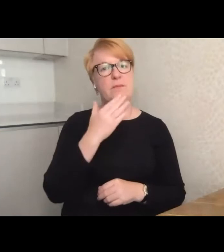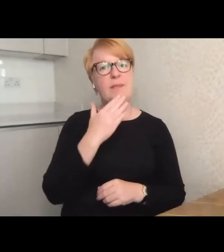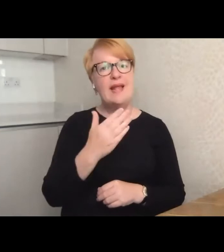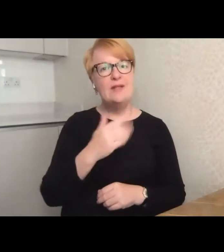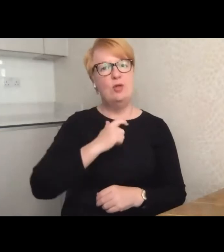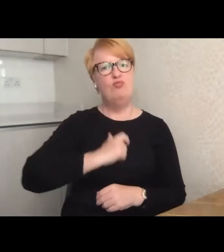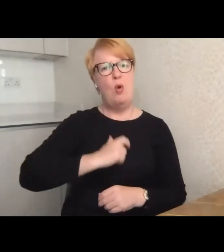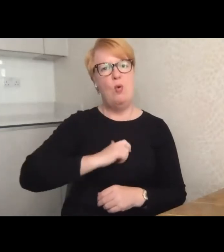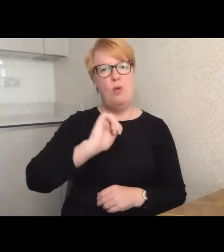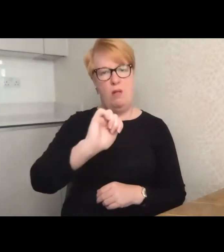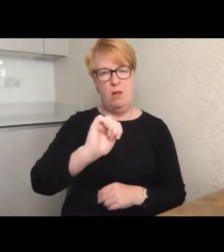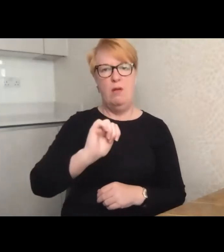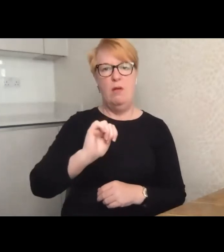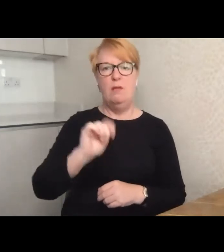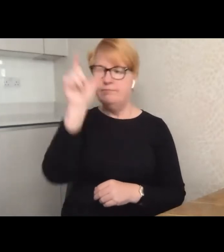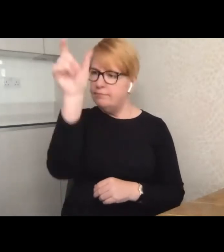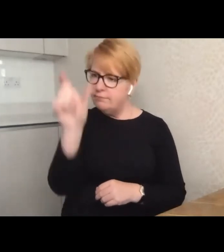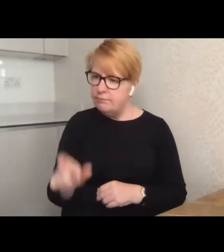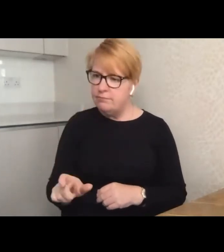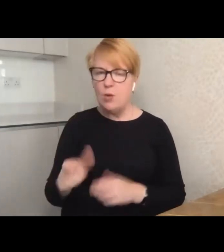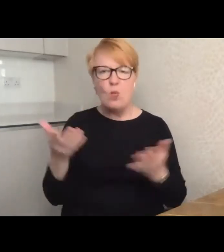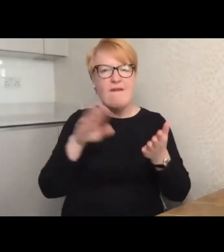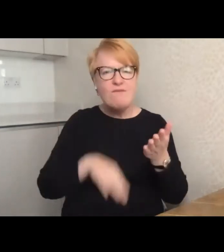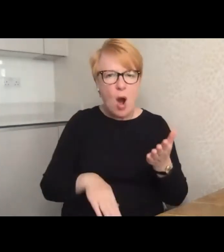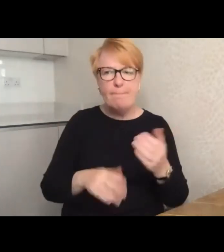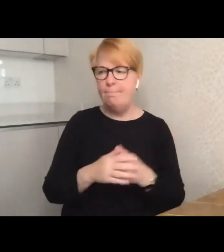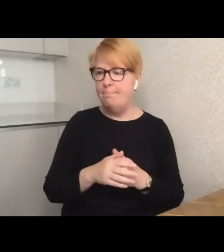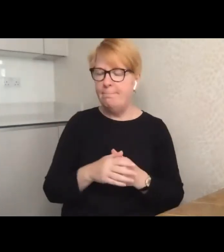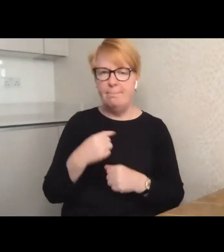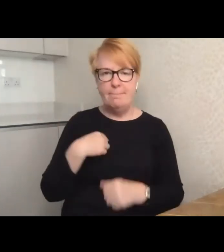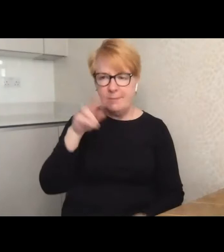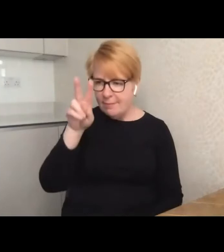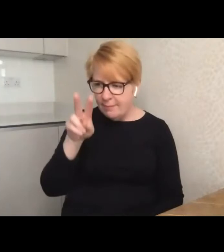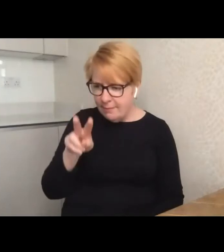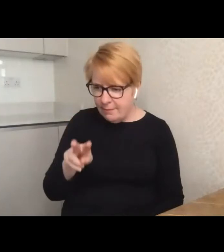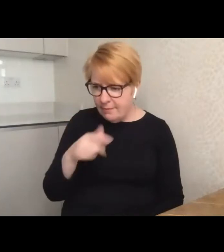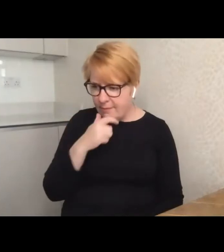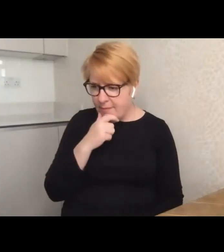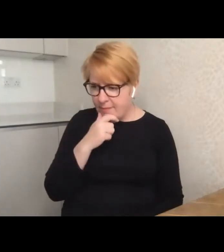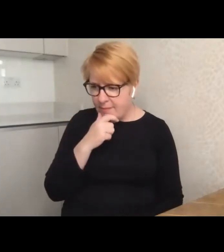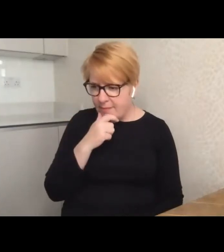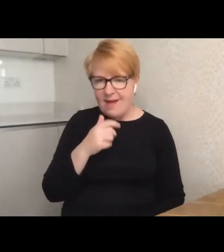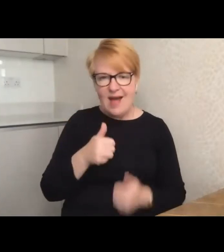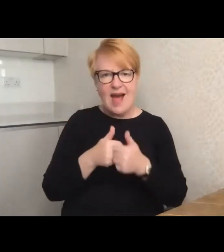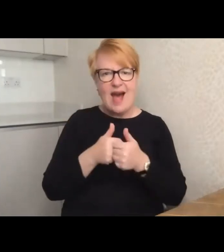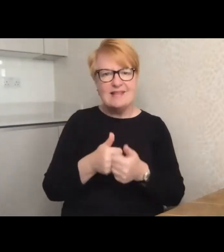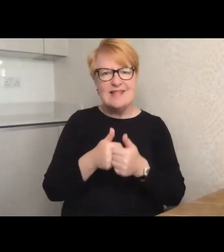It's quite interesting just to see where you're all coming from, I think artist and curator maybe the most prominent but it's also